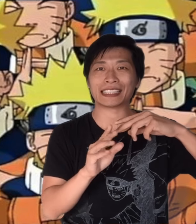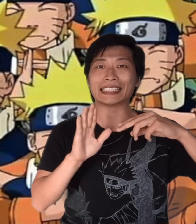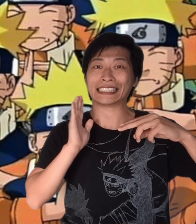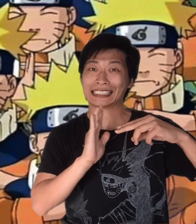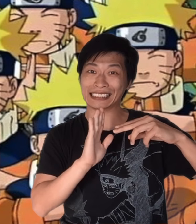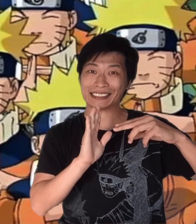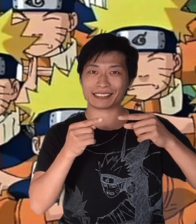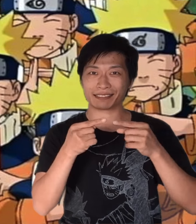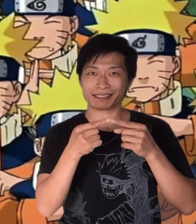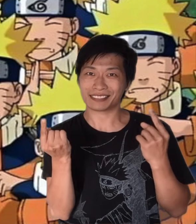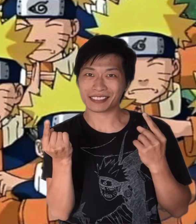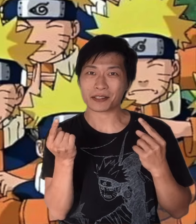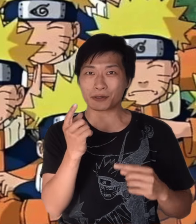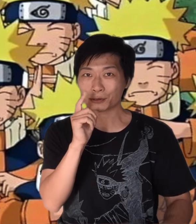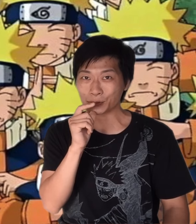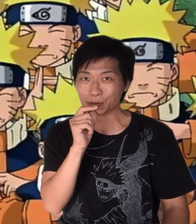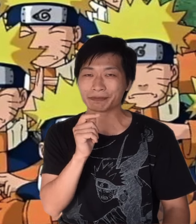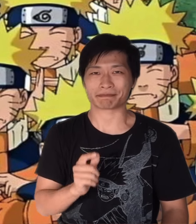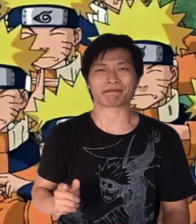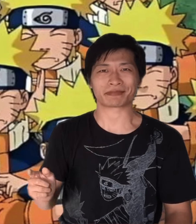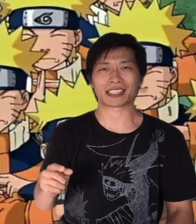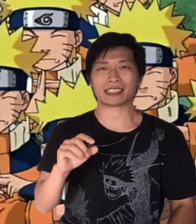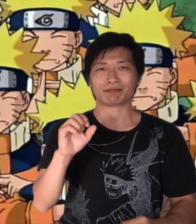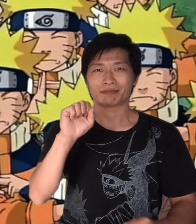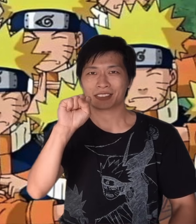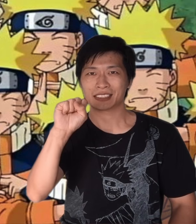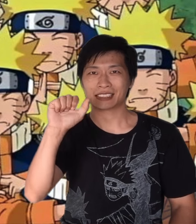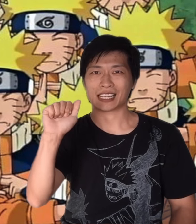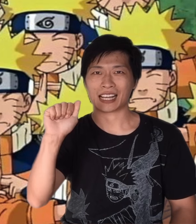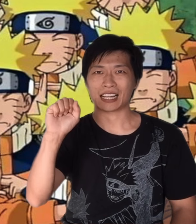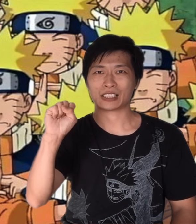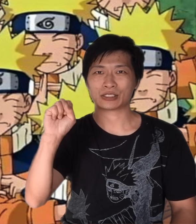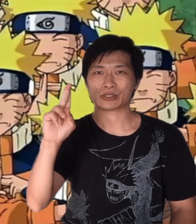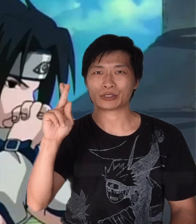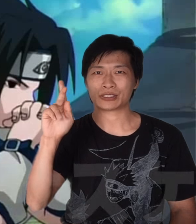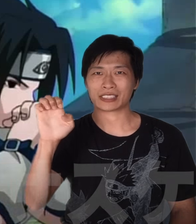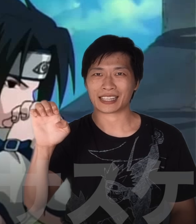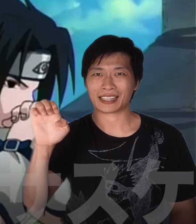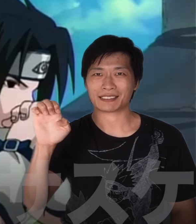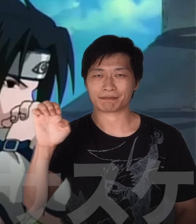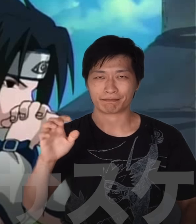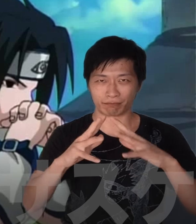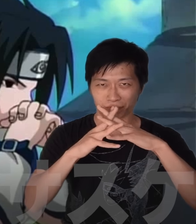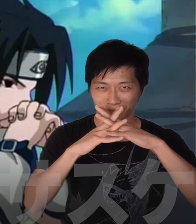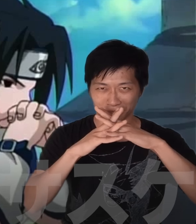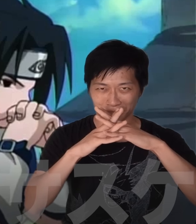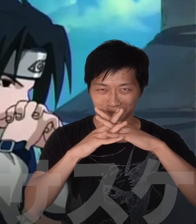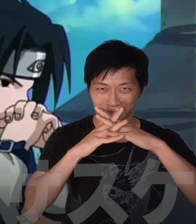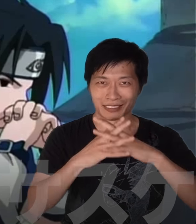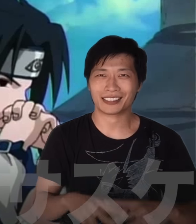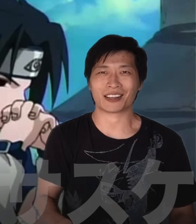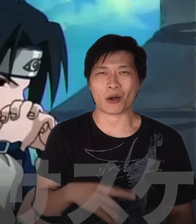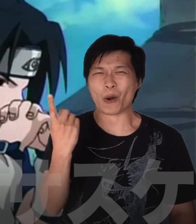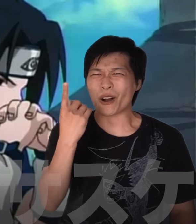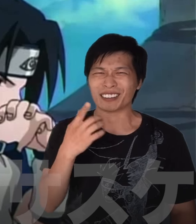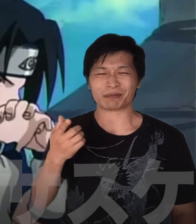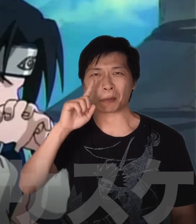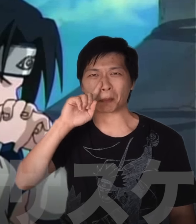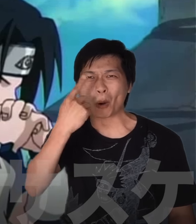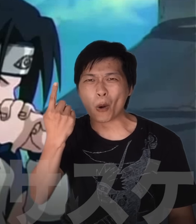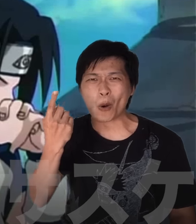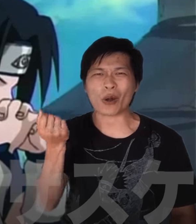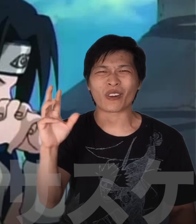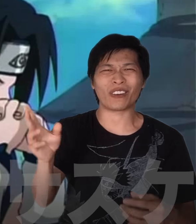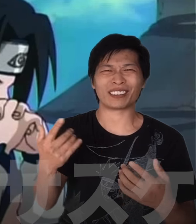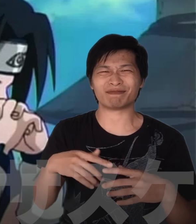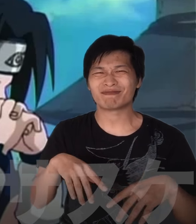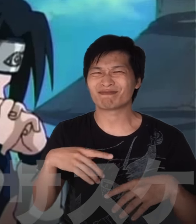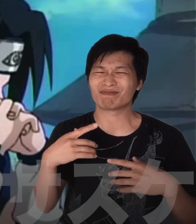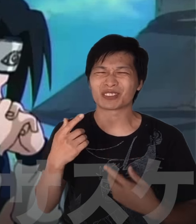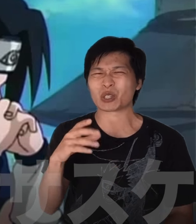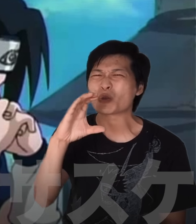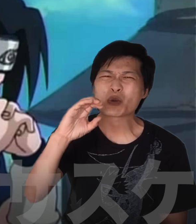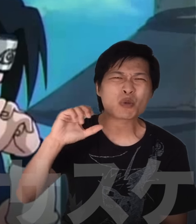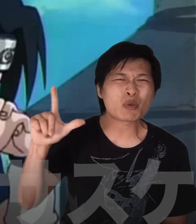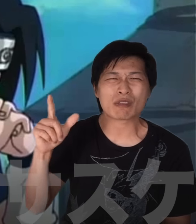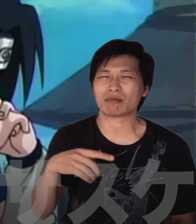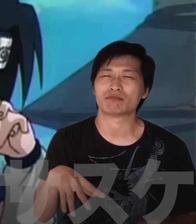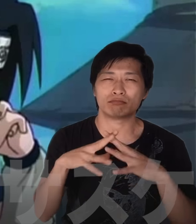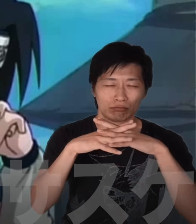Naruto’s rival is Sasuke. He always acts bored or cool.